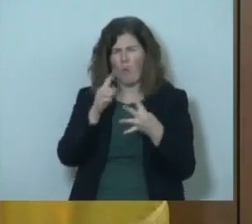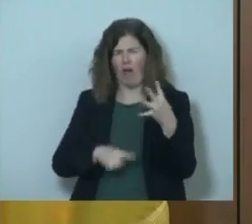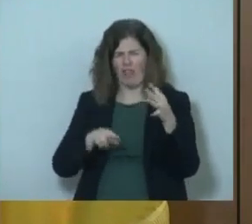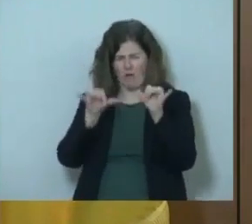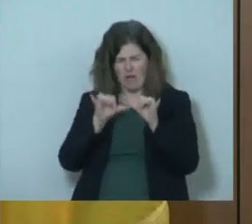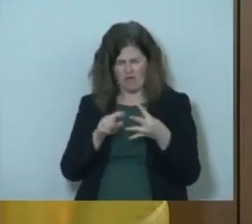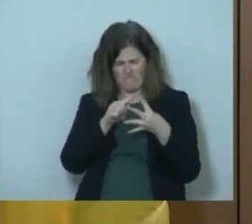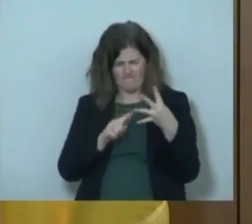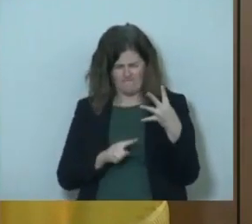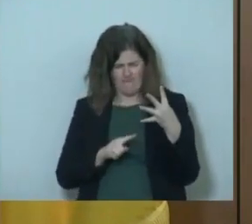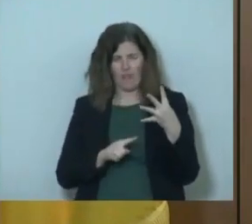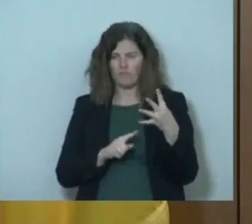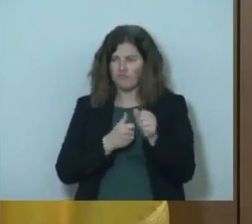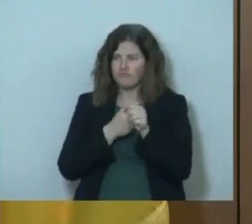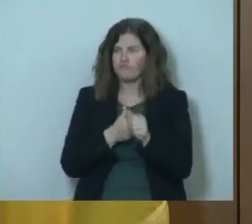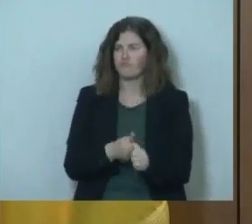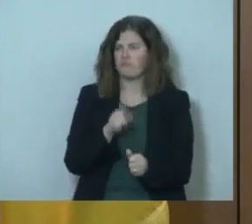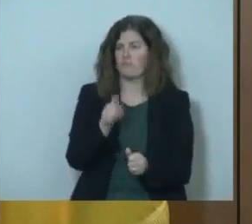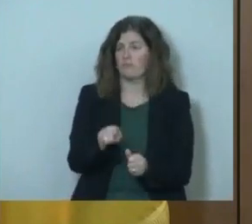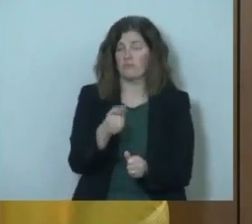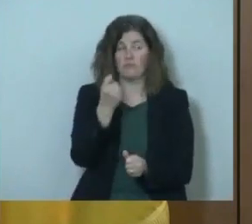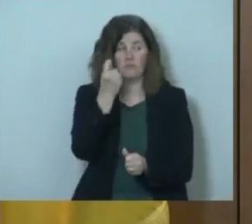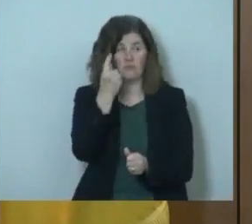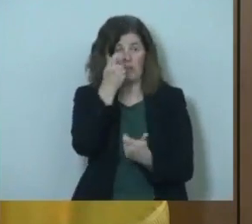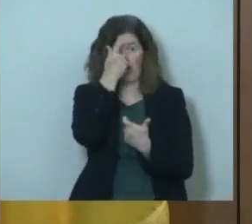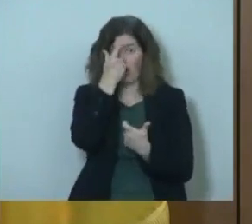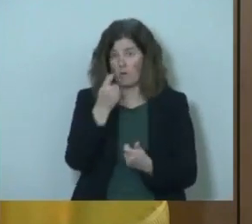DIFFERENT HEALTH CARE CAPACITY RESPONSE.